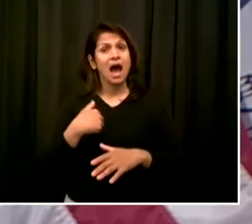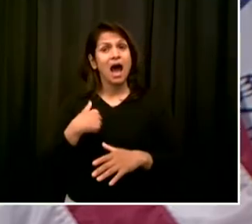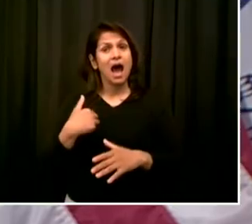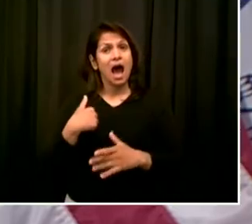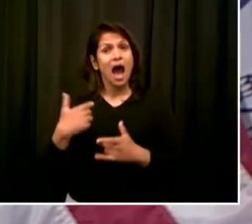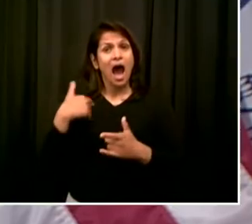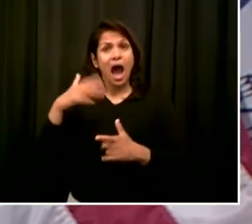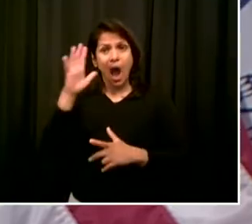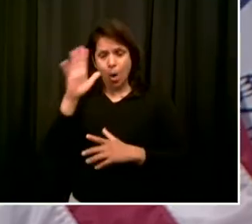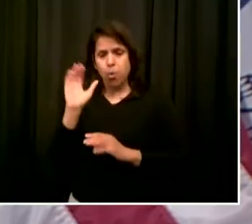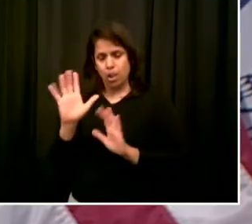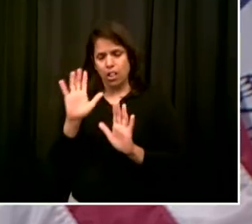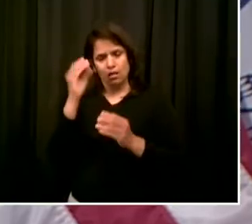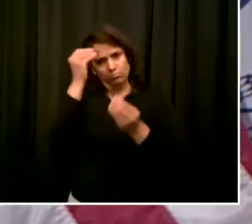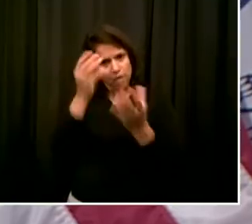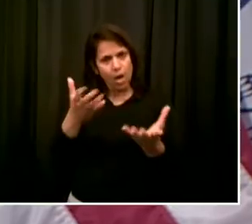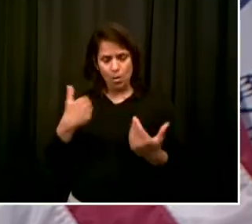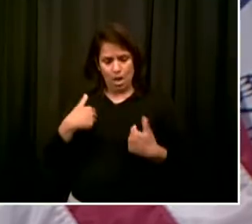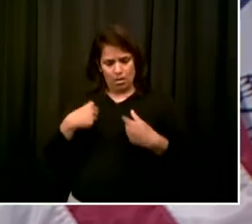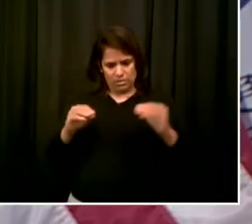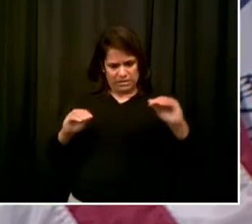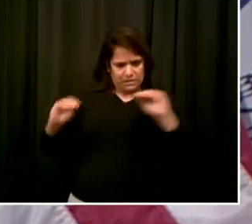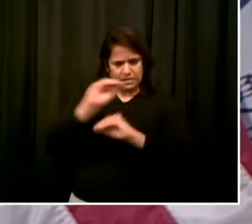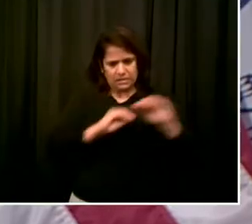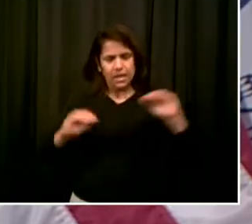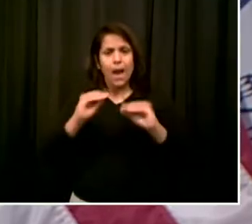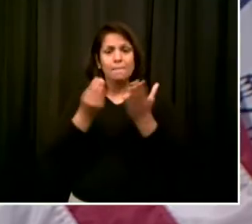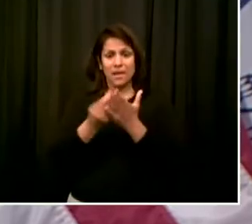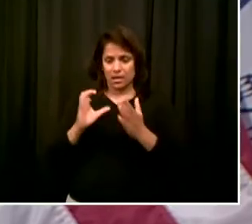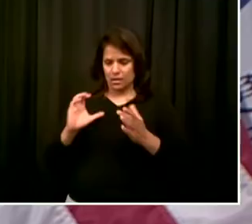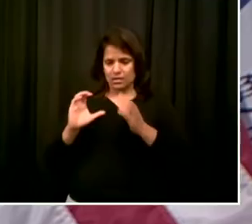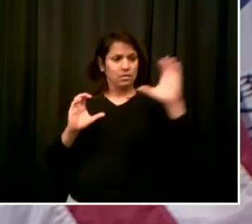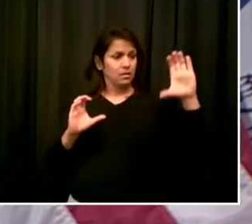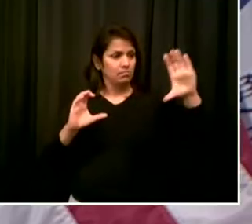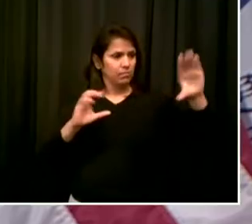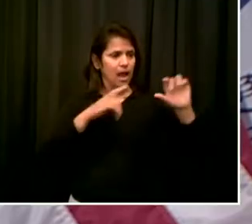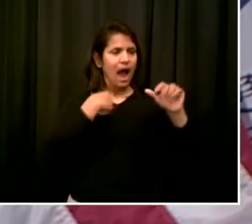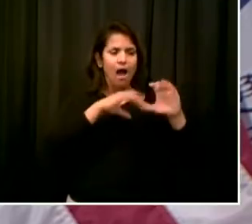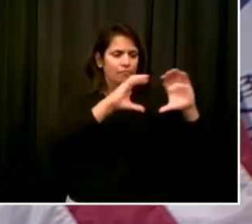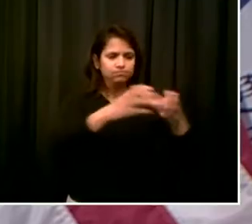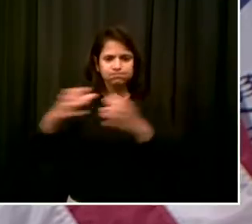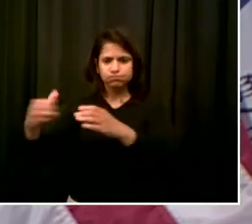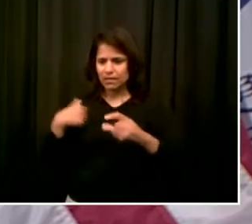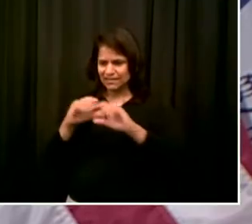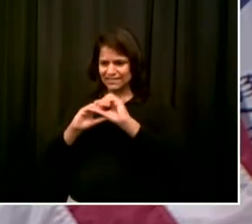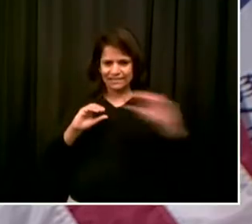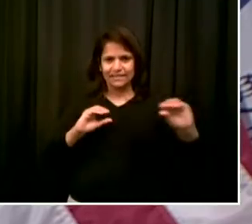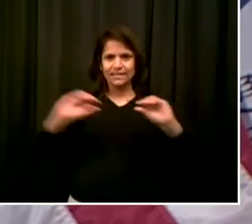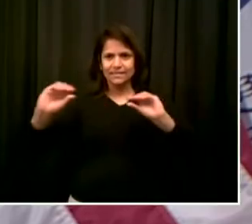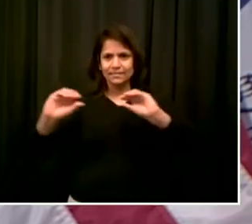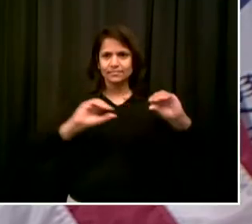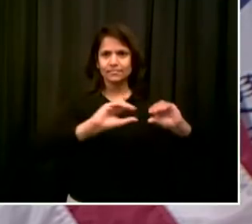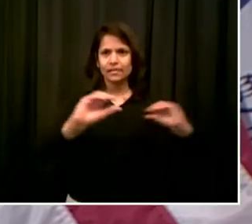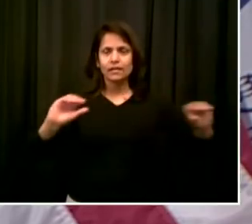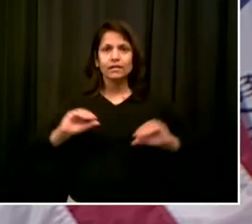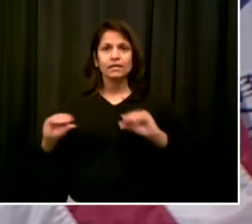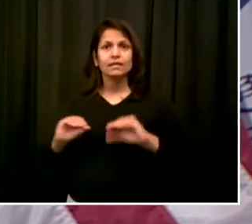E WHVEA HOW O TPLAN THAT WILL KEEP THE CITY SAFE AND WILL KEEP THE BILLION DOLLARS IN SAVING AND ALLOW US TO REDISTRIBUTE MONEY TO THESE PROGRAMS AND THSOE THAT NEED IT